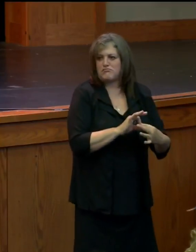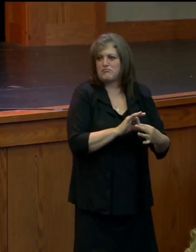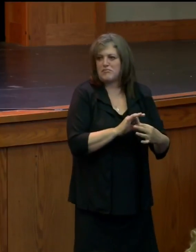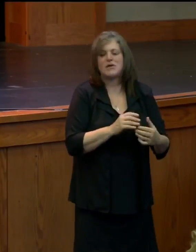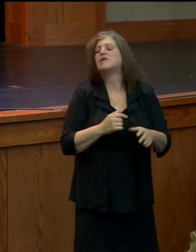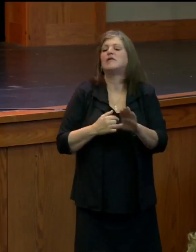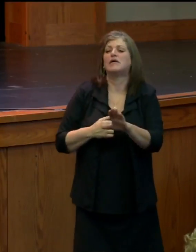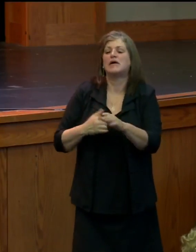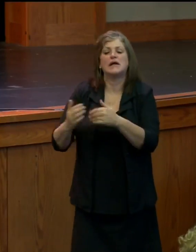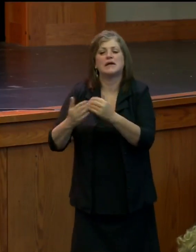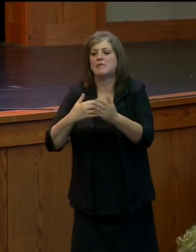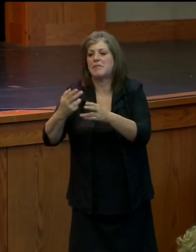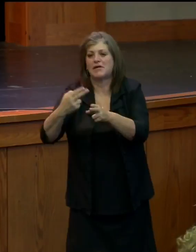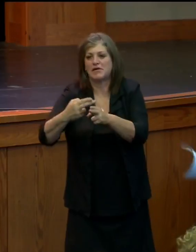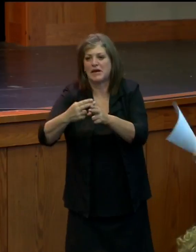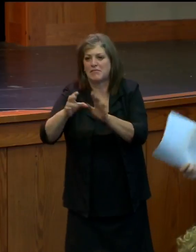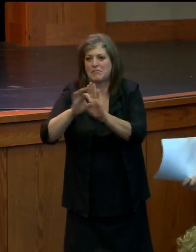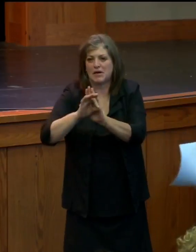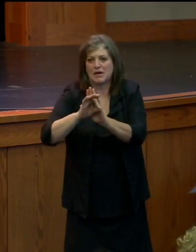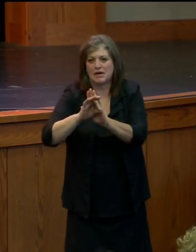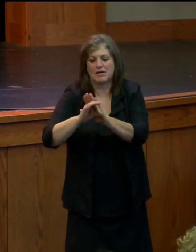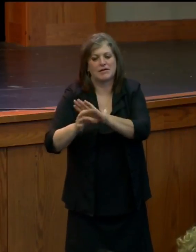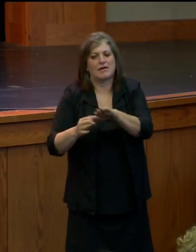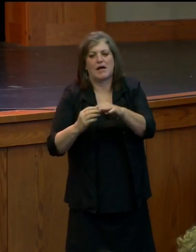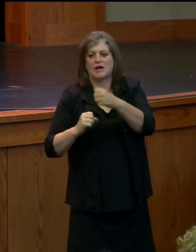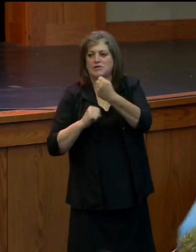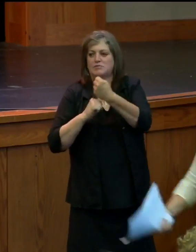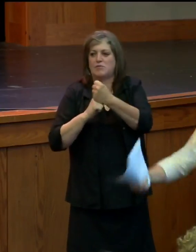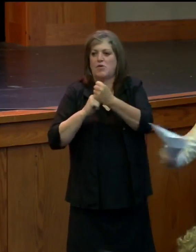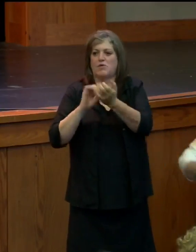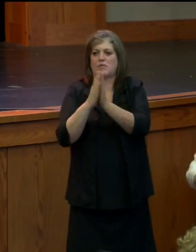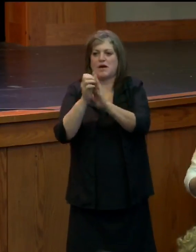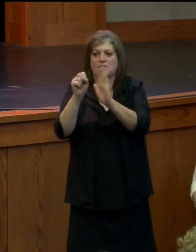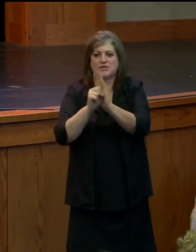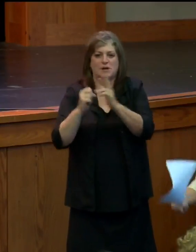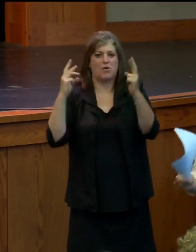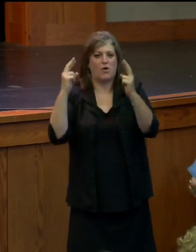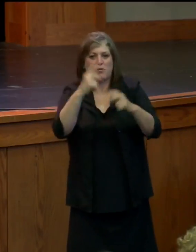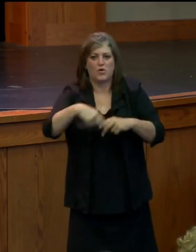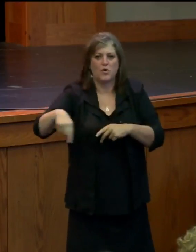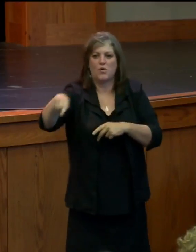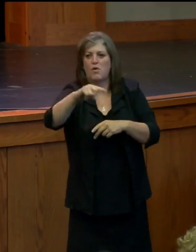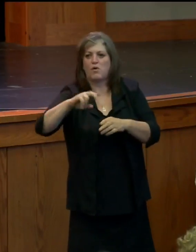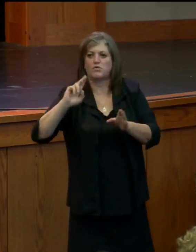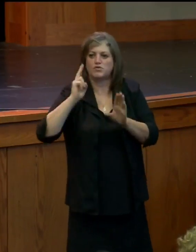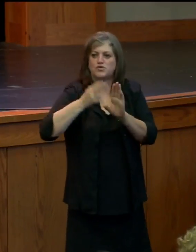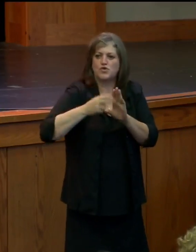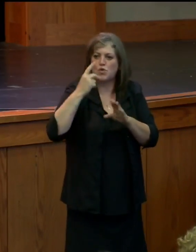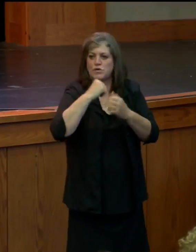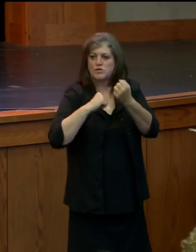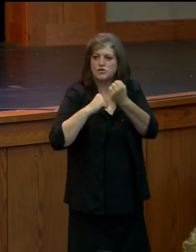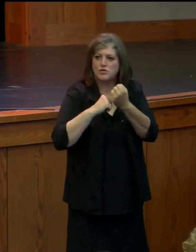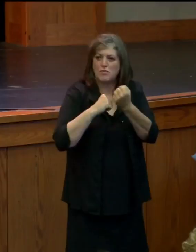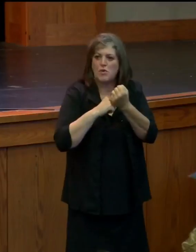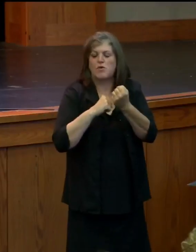BUT NO MATTER WHICH NAME IS CHOSEN, I STAND UP FOR STATEHOOD AND HOPE ALL OF YOU WILL JOIN IN SUPPORTING STATEHOOD EVEN IF YOU